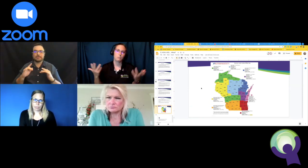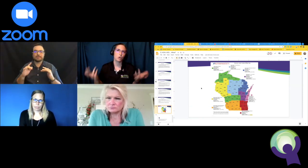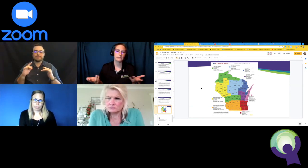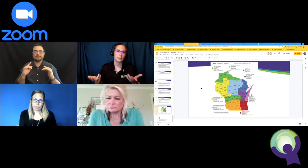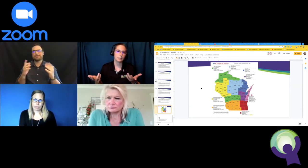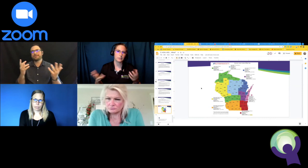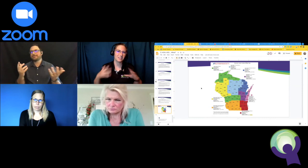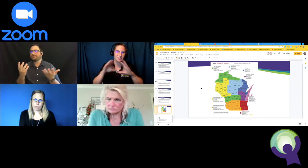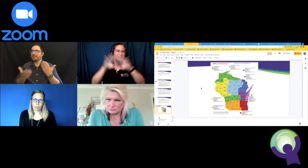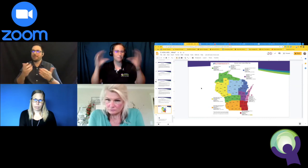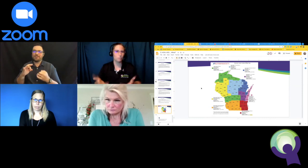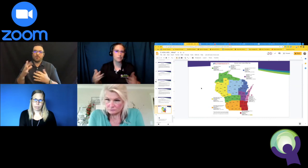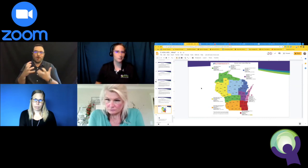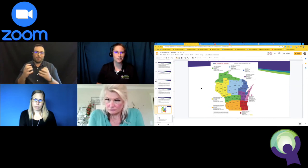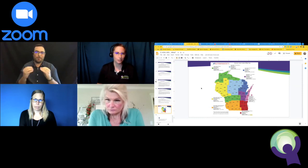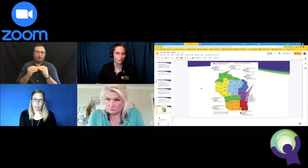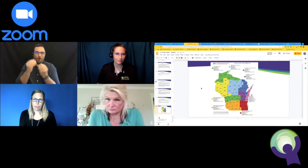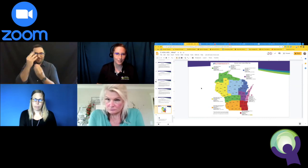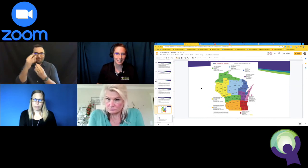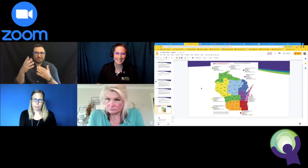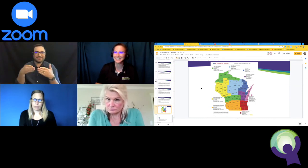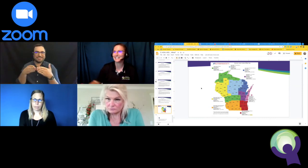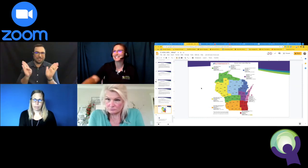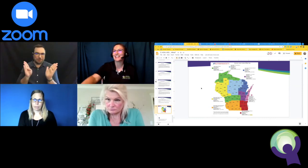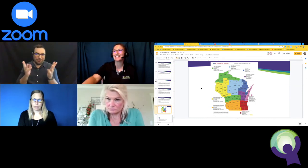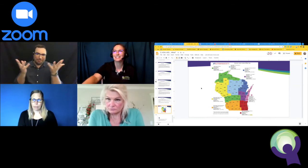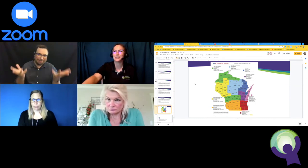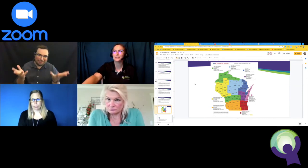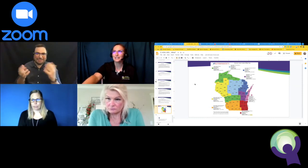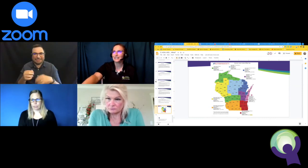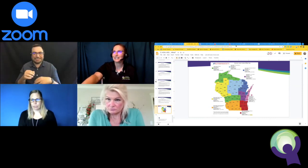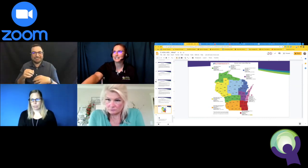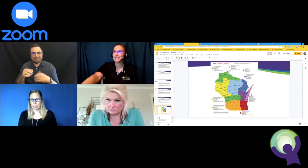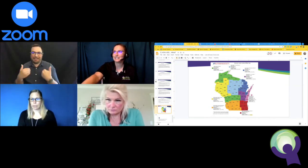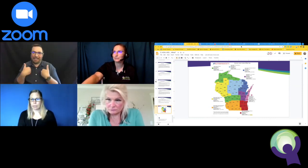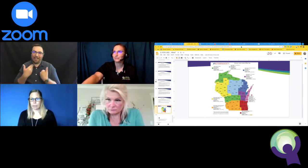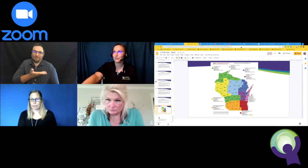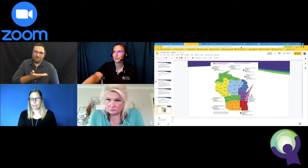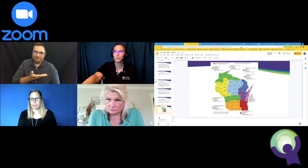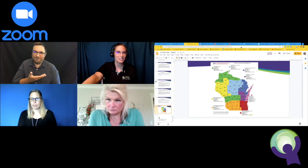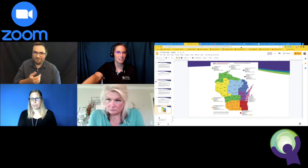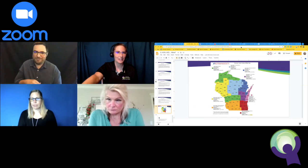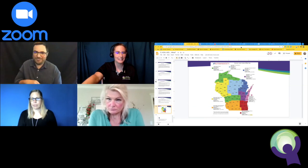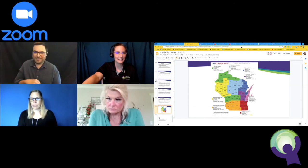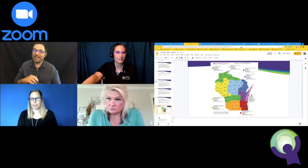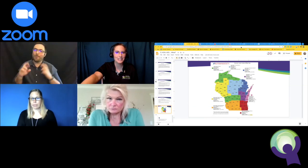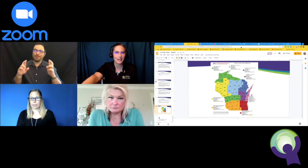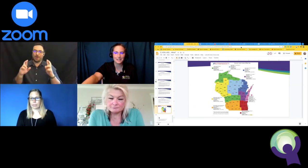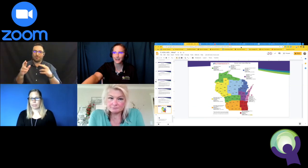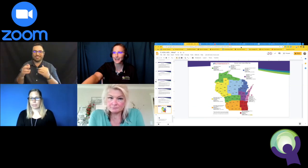more just general information I guess I could say so that's the..I was hoping to share that slide so thank you Heidi for asking